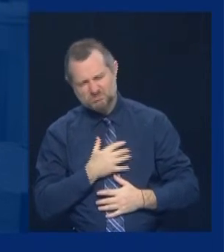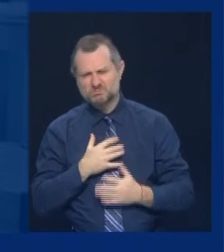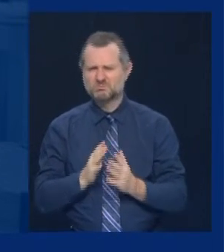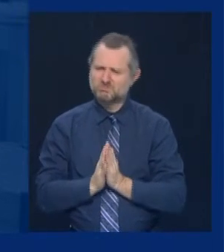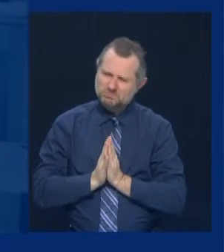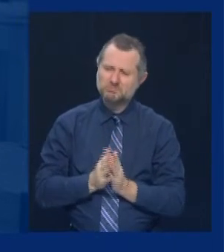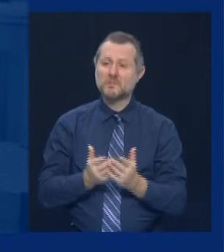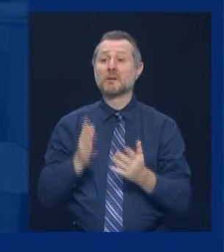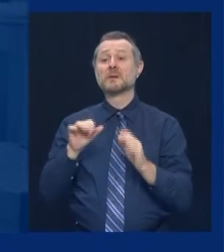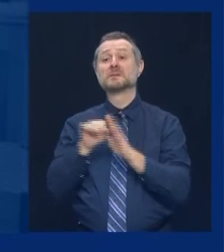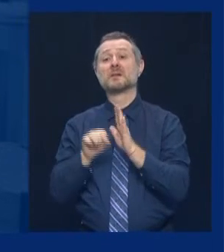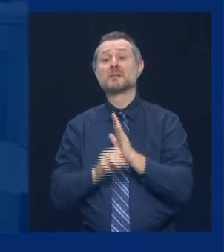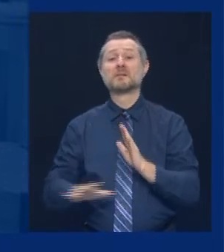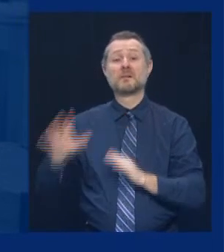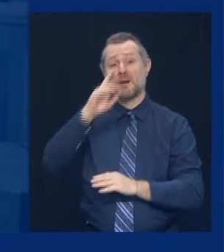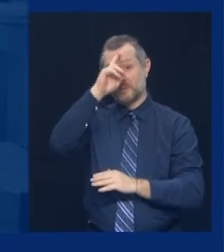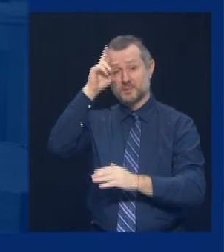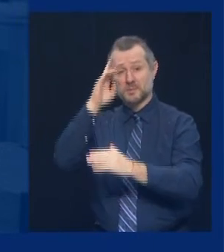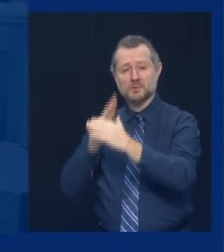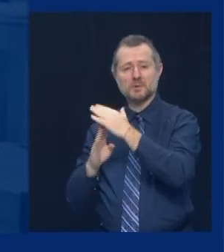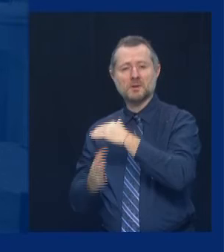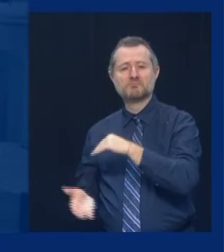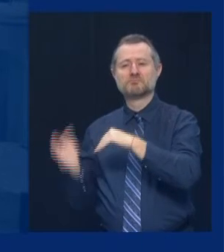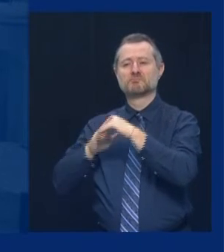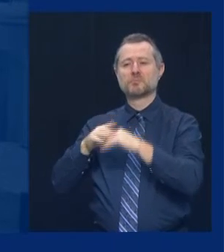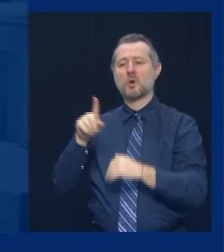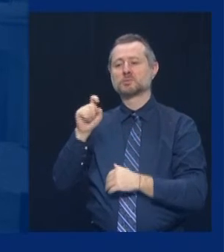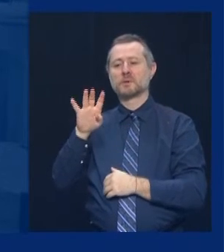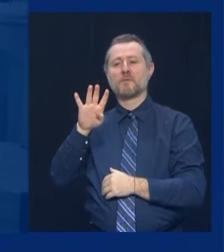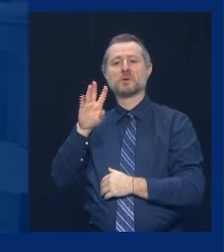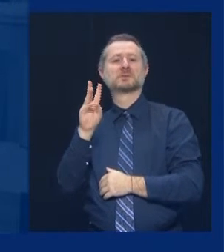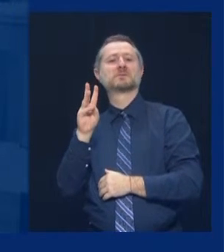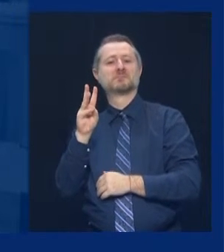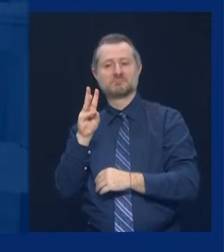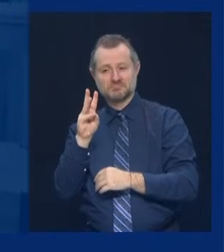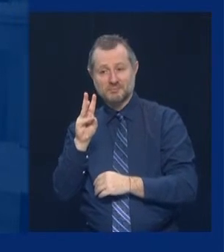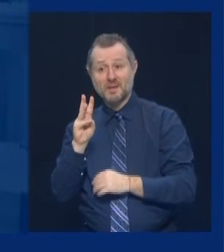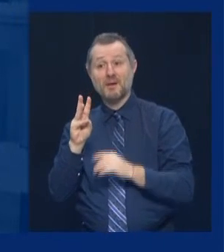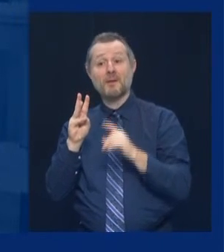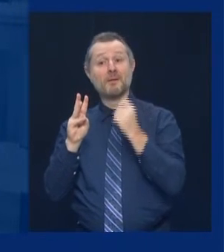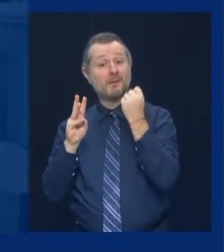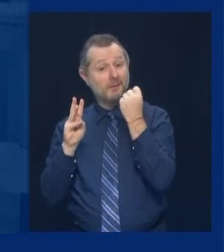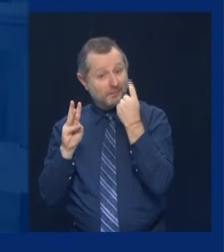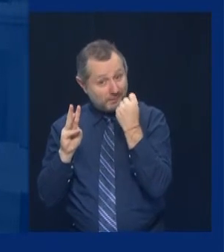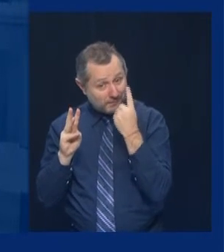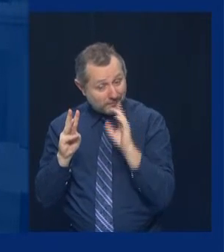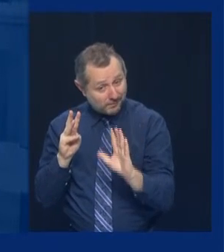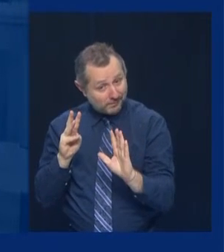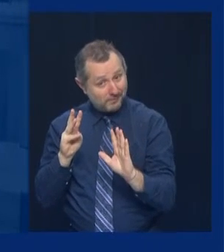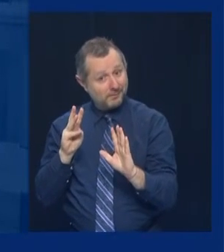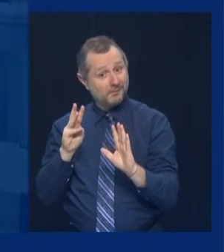DAY, FOR 296 DAYS.